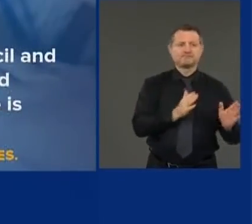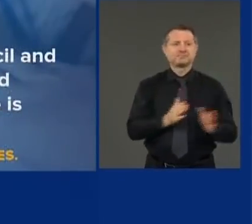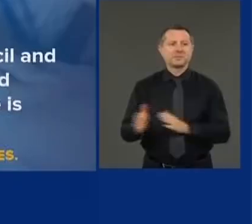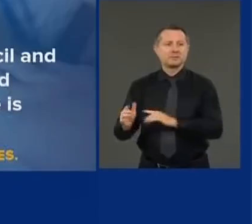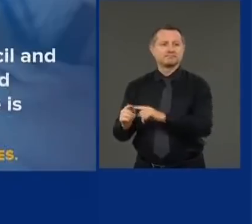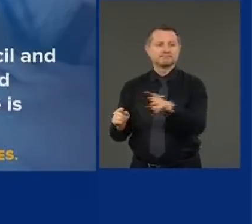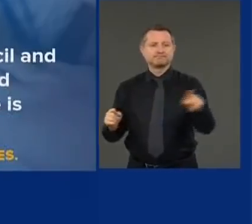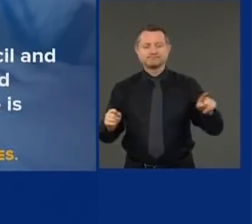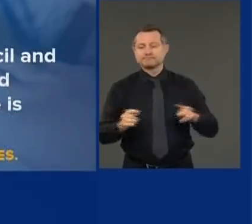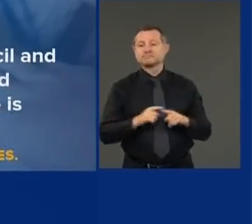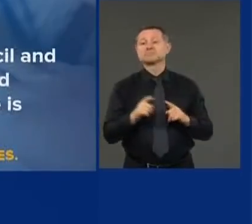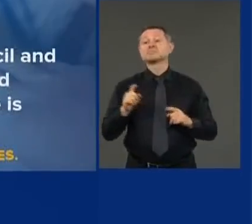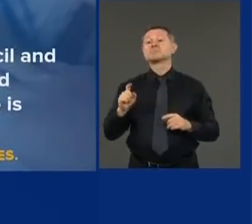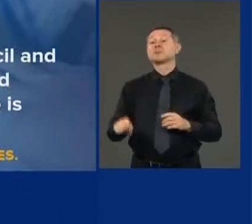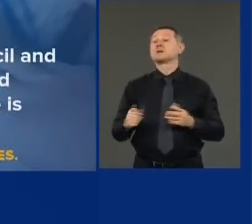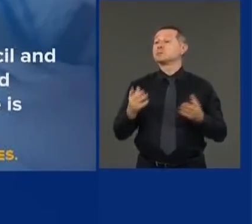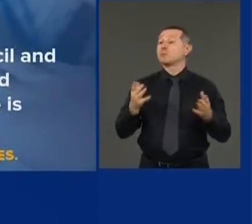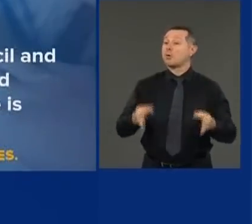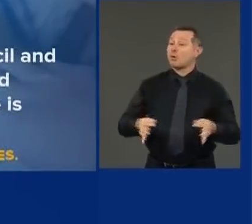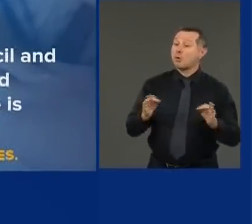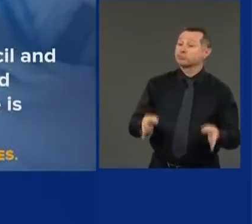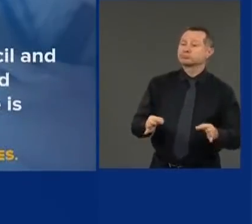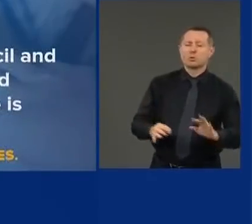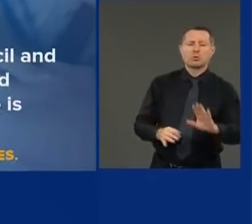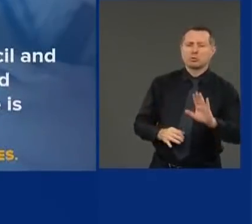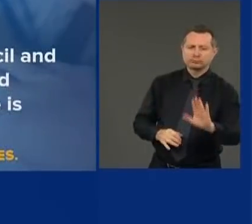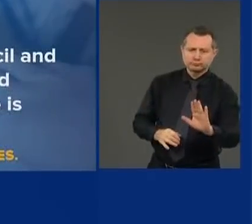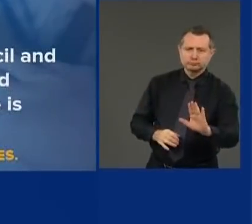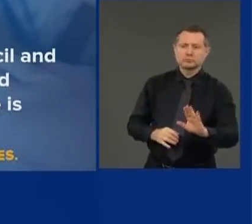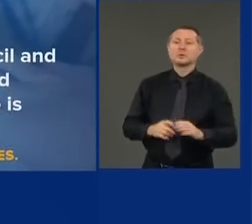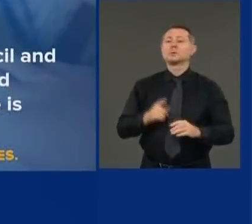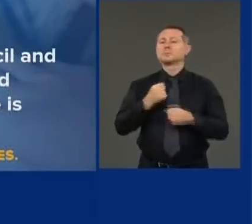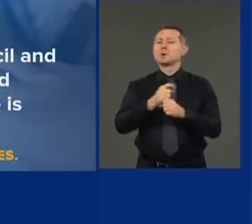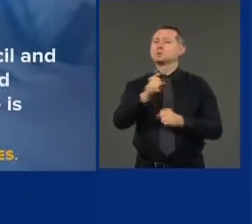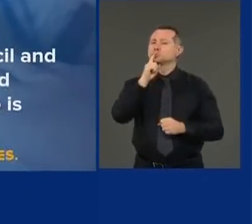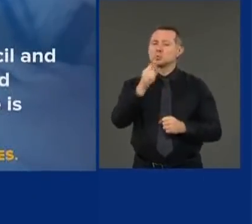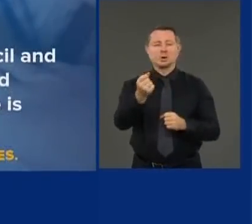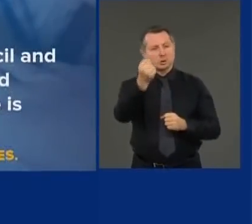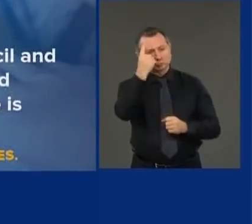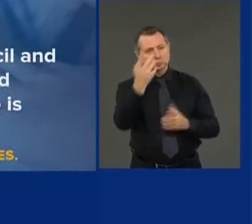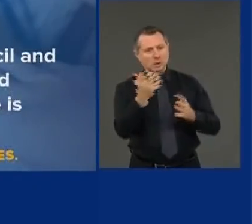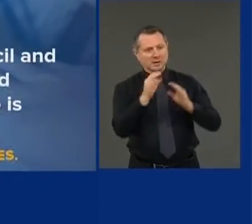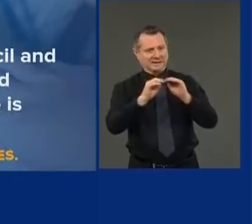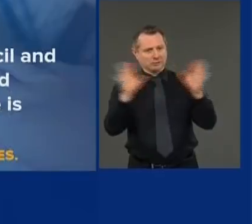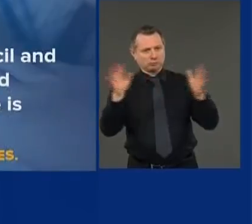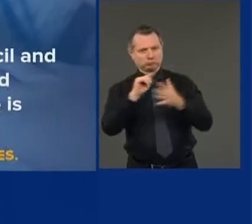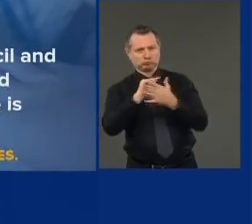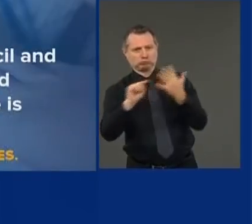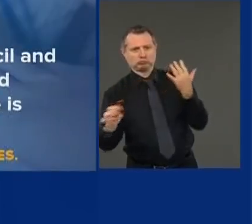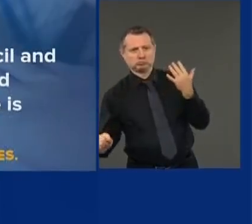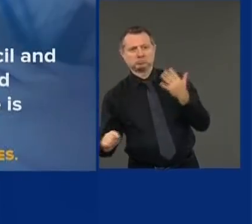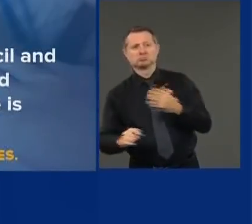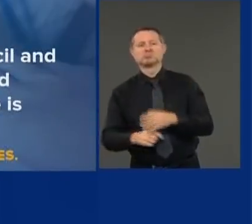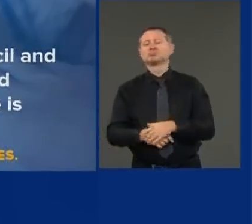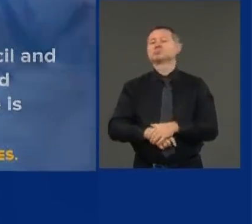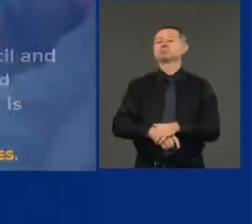SO EVERY SCHOOL DISTRICT IS COMING UP WITH A PLAN TO REOPEN. THAT DOESN'T MEAN THEY ARE